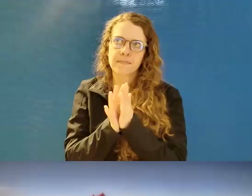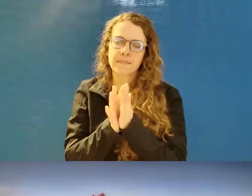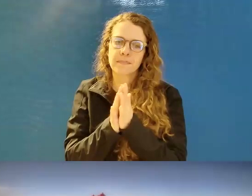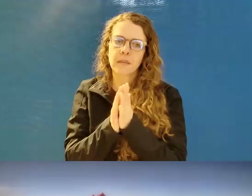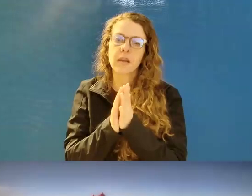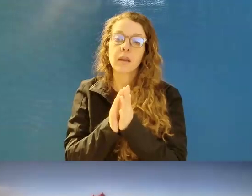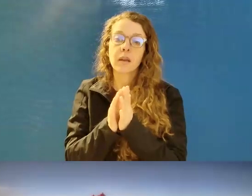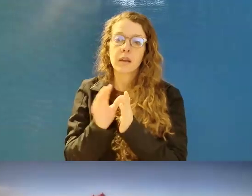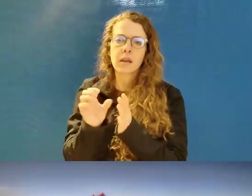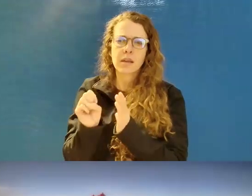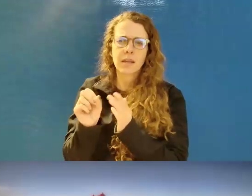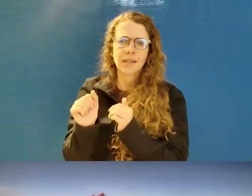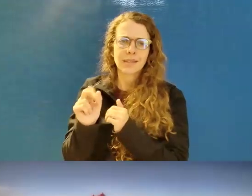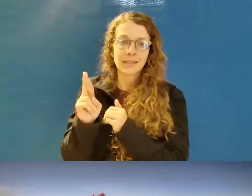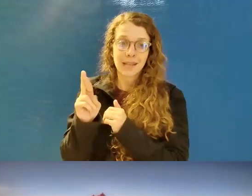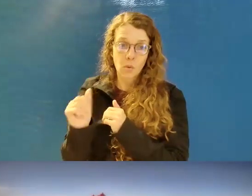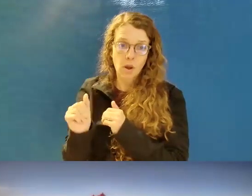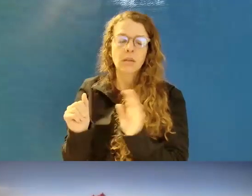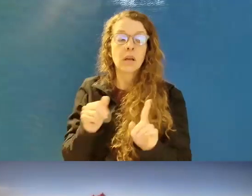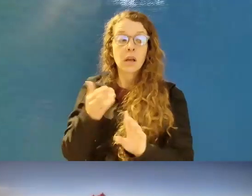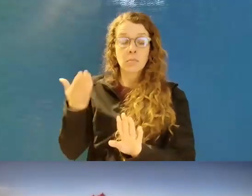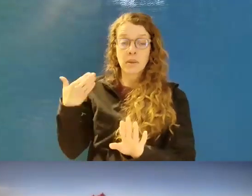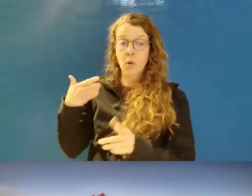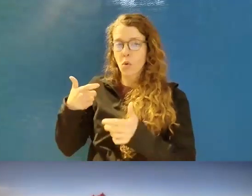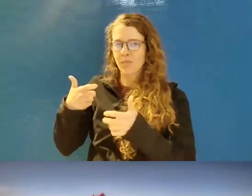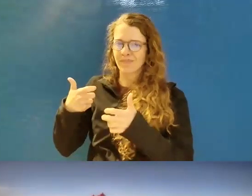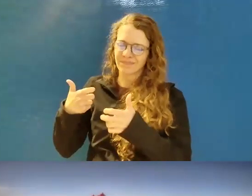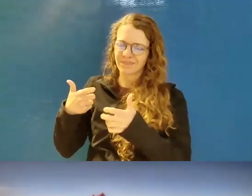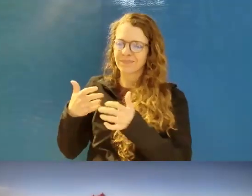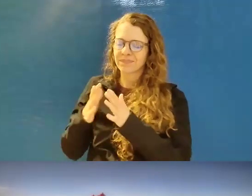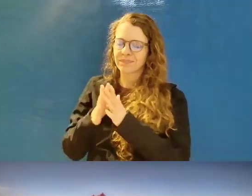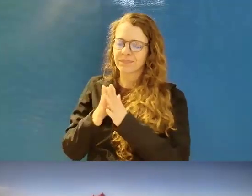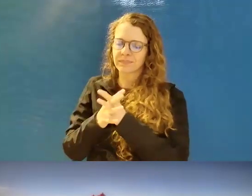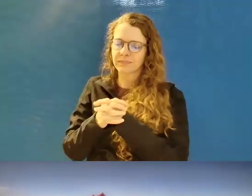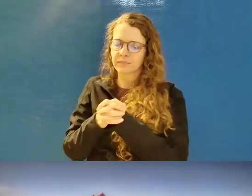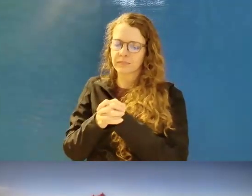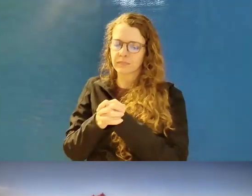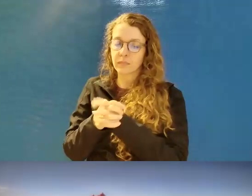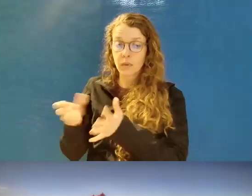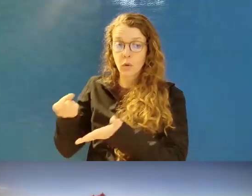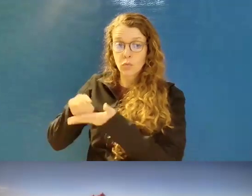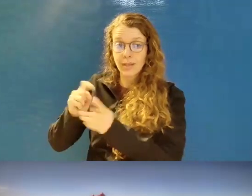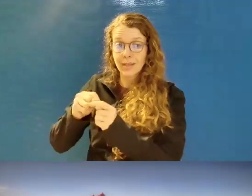So at first there were some problems with what the accrediting team could see.